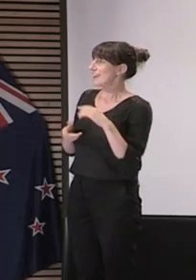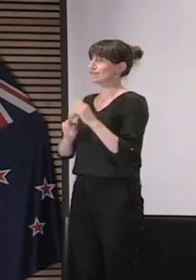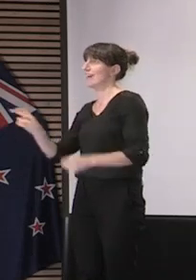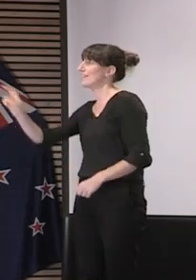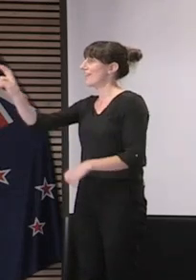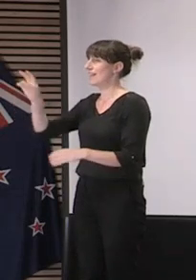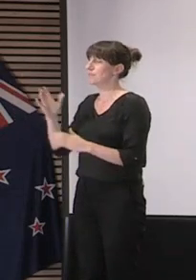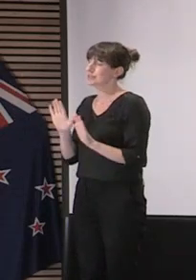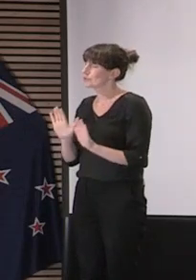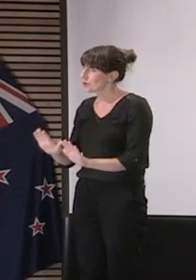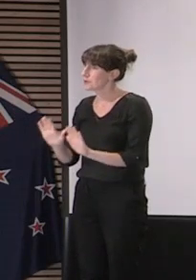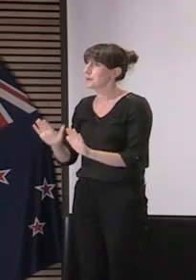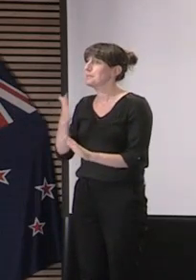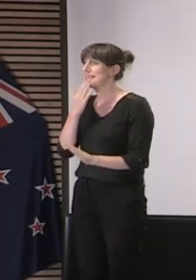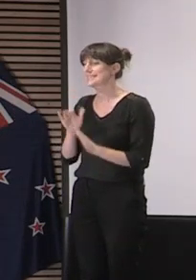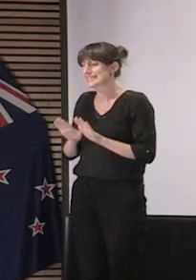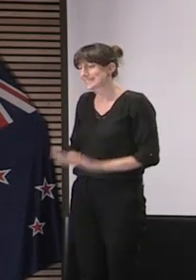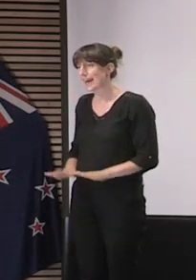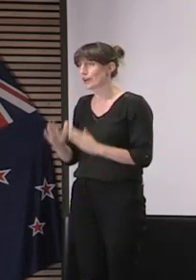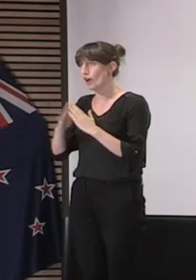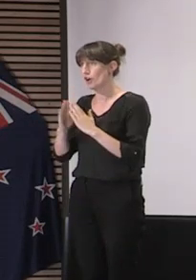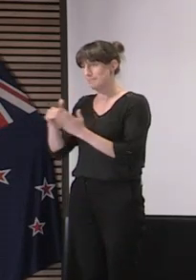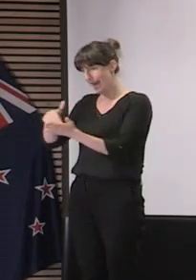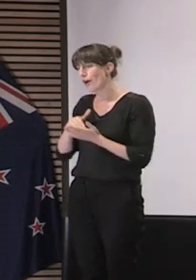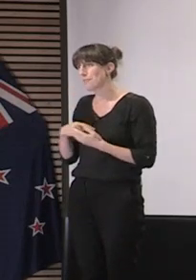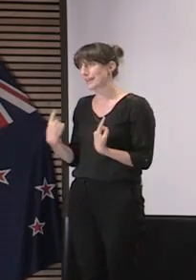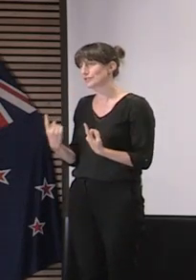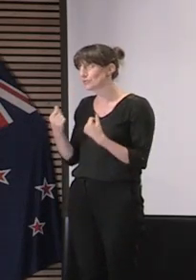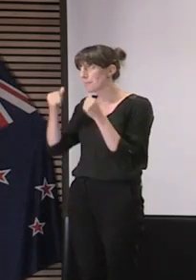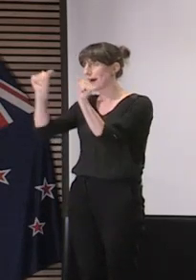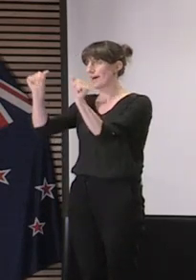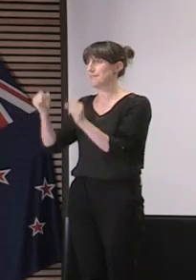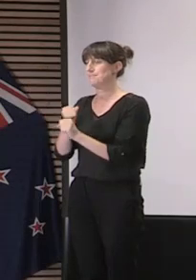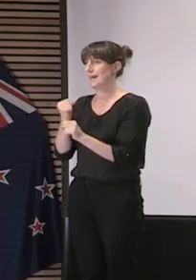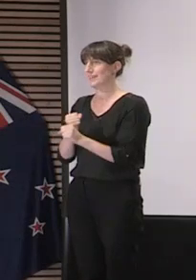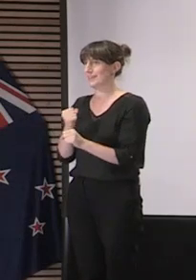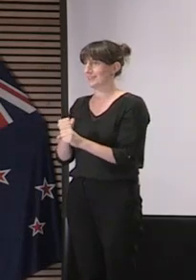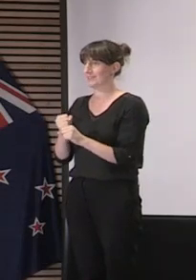Easter is a time when lots go away. Please, we're asking you to stay home, help us get